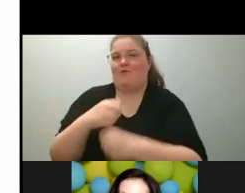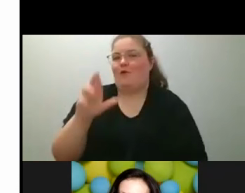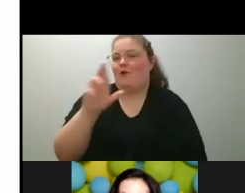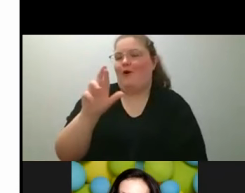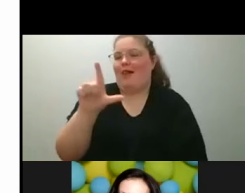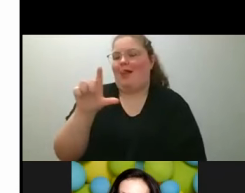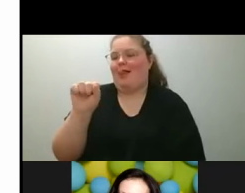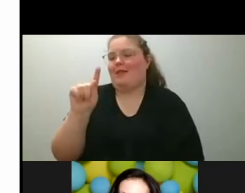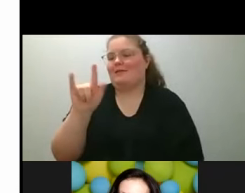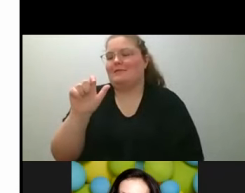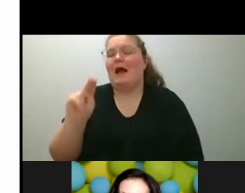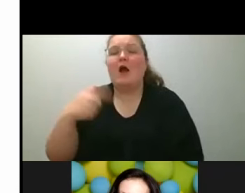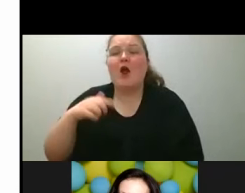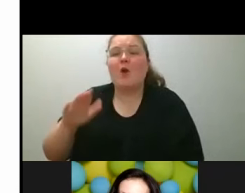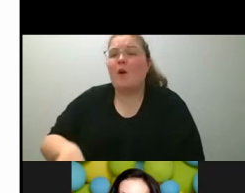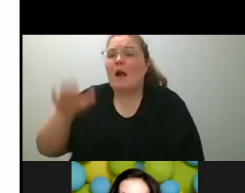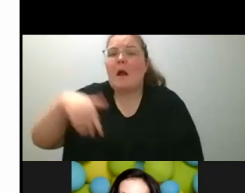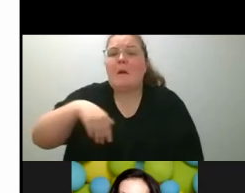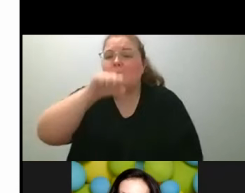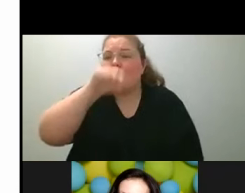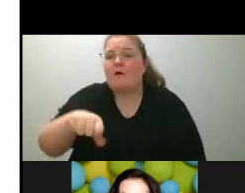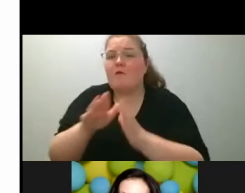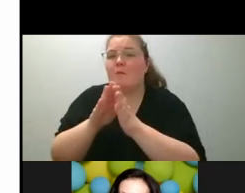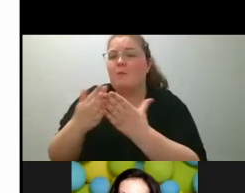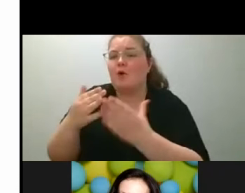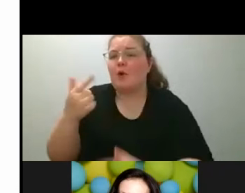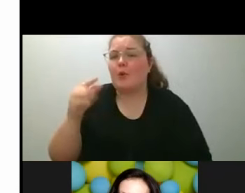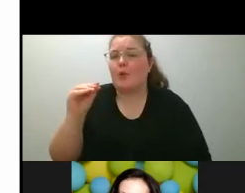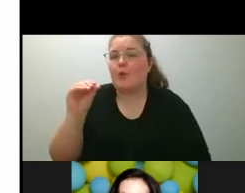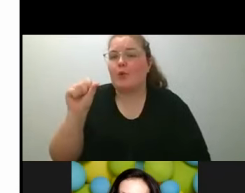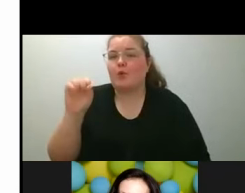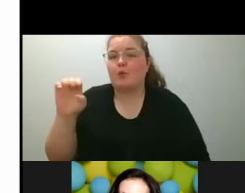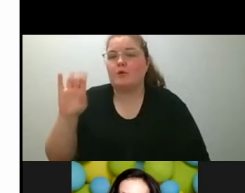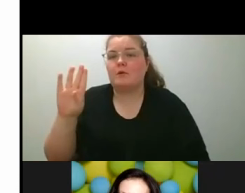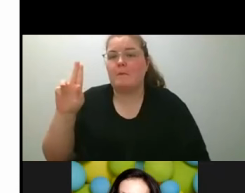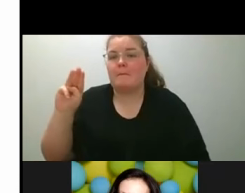The Goosebumps Series when I was a kid. And so I used RL STINE as my inspiration to remember